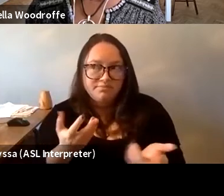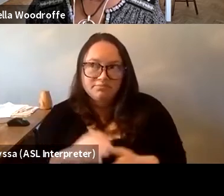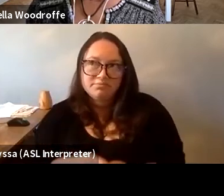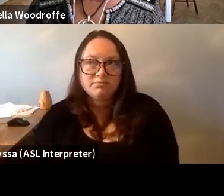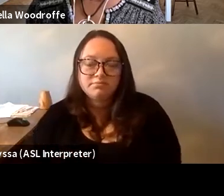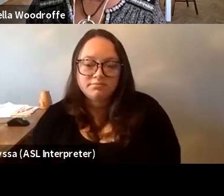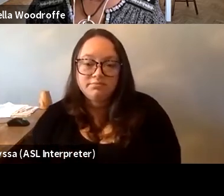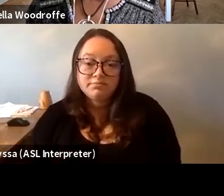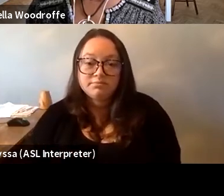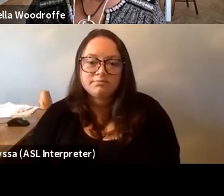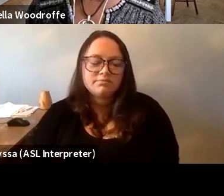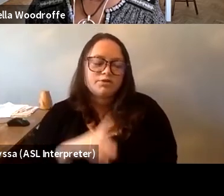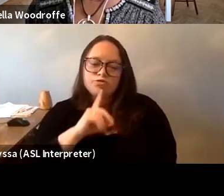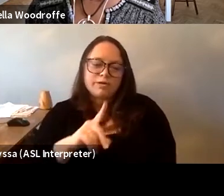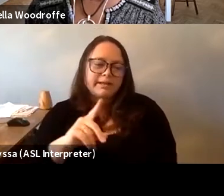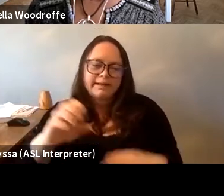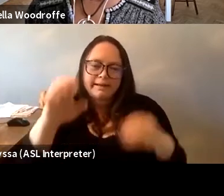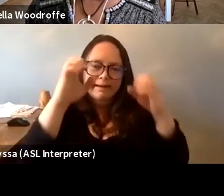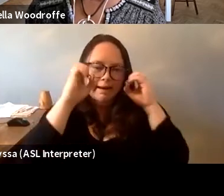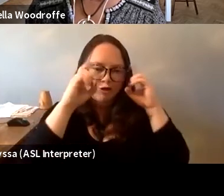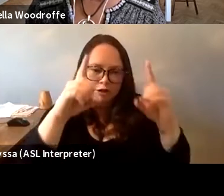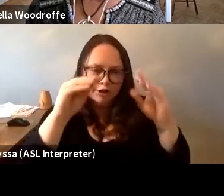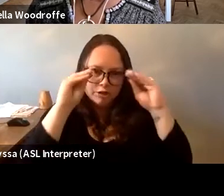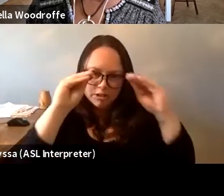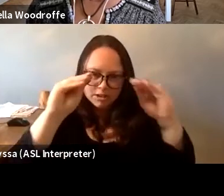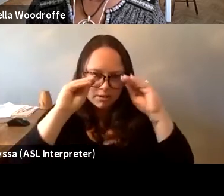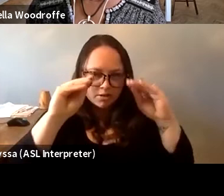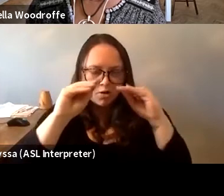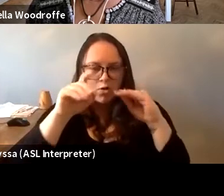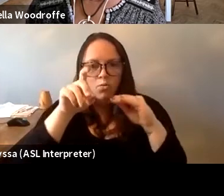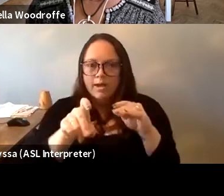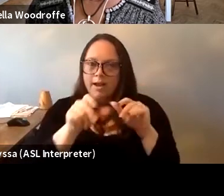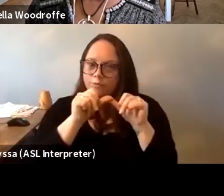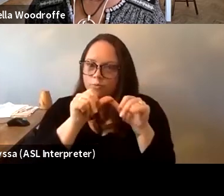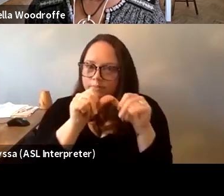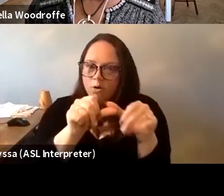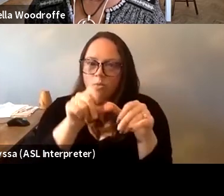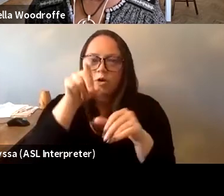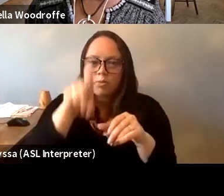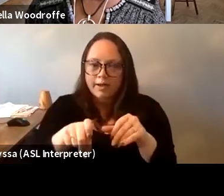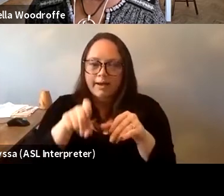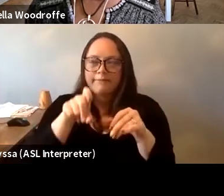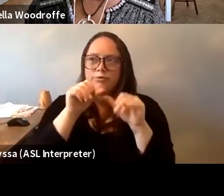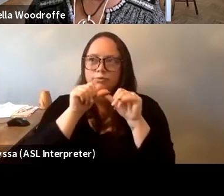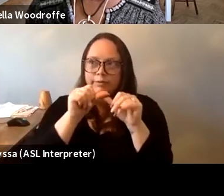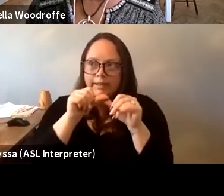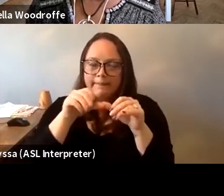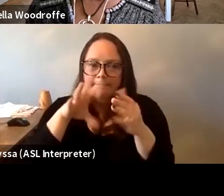education. I mean, it has to keep going, we have to keep learning more about it. And then, you know, I mean, again,